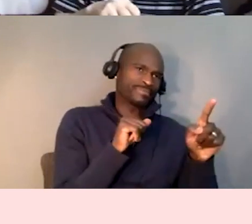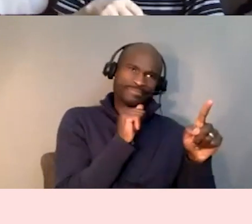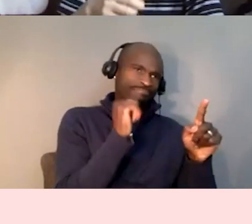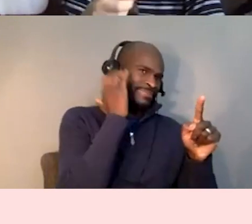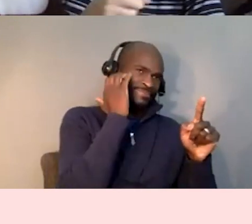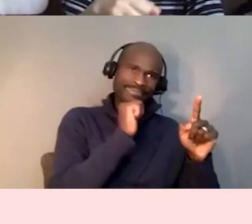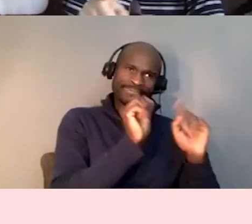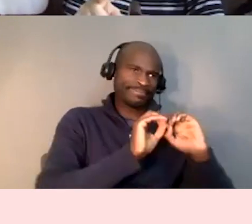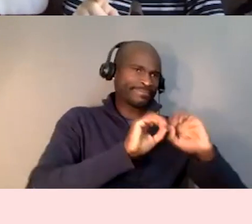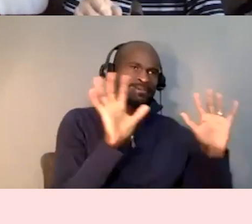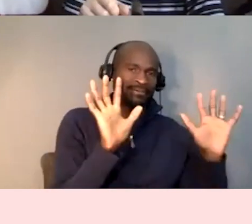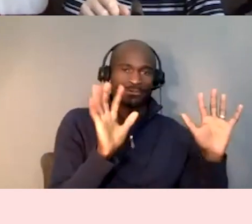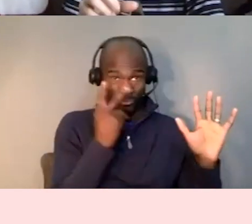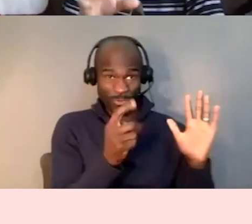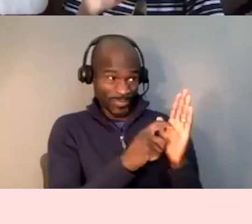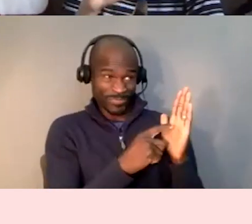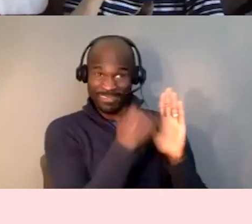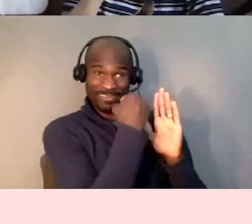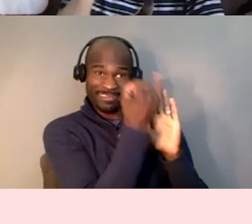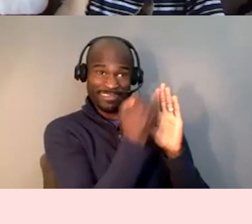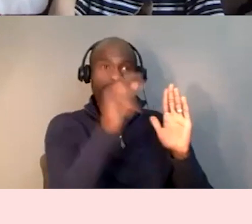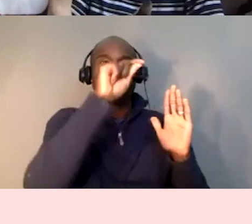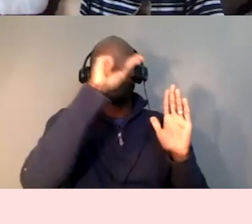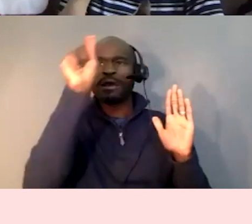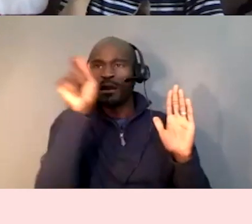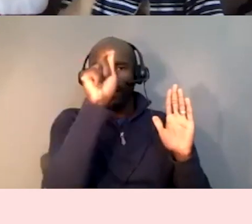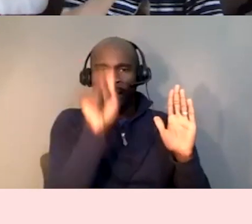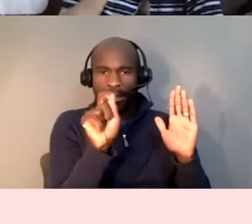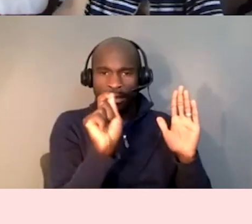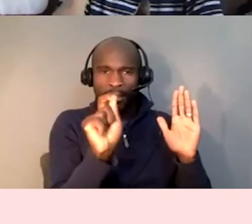um and I like to use different colors as you can see, to kind of show which pieces